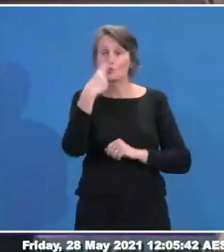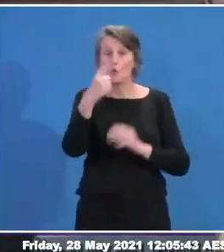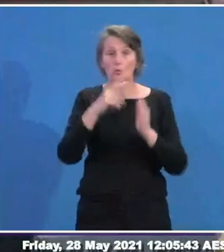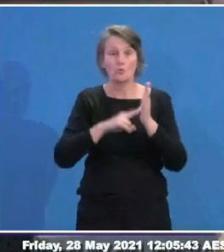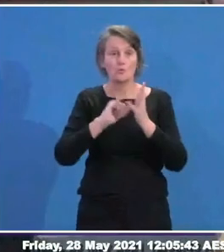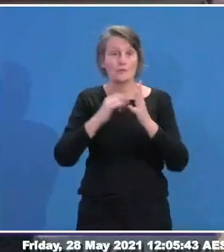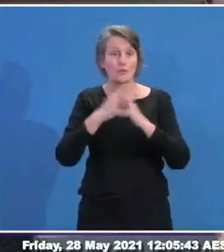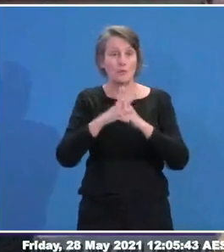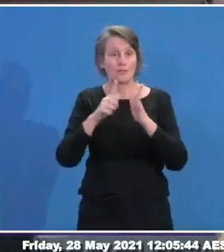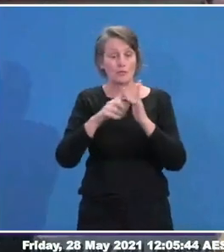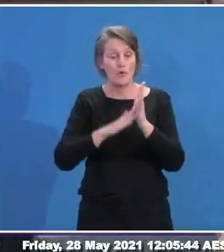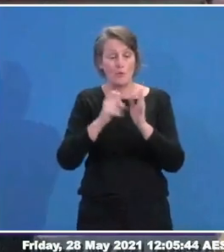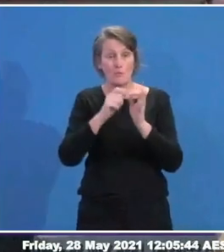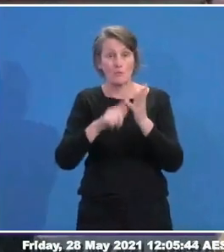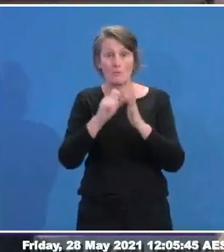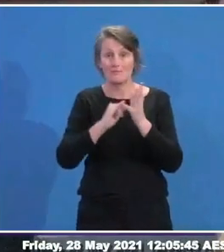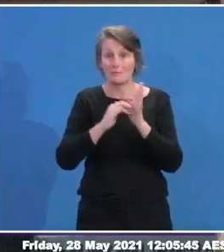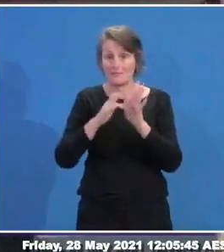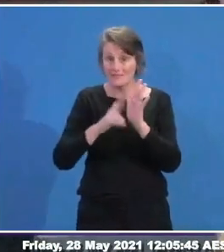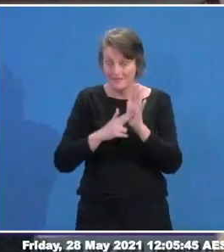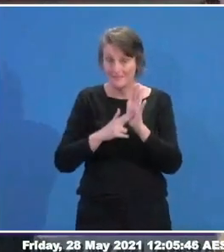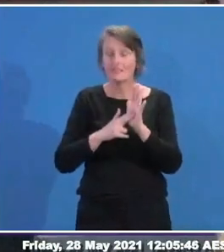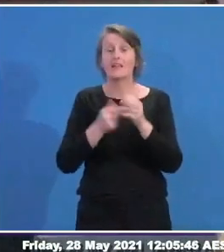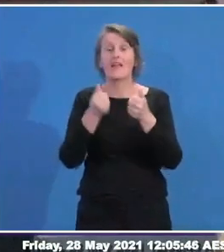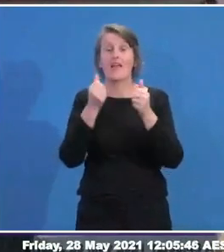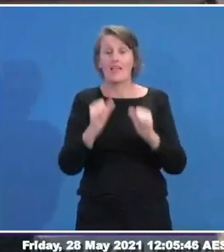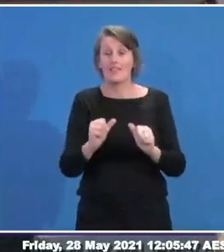Yes. And shortly after the notification by the NDIS of the